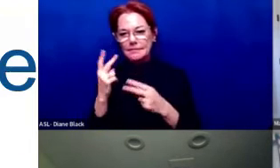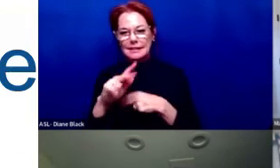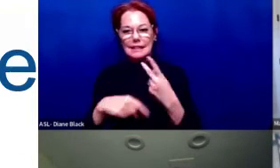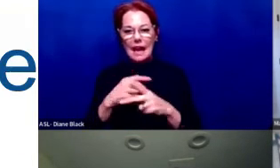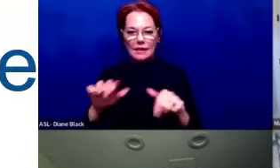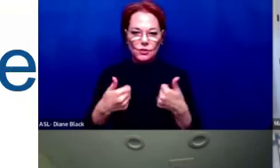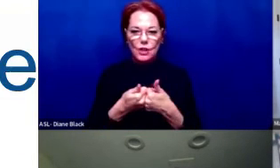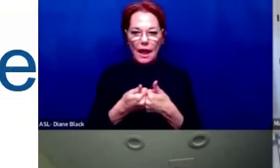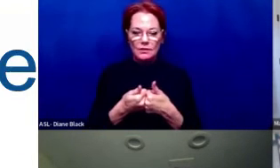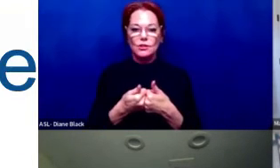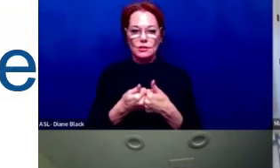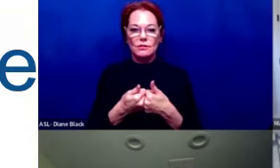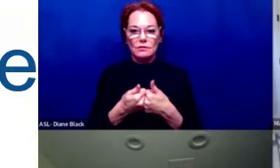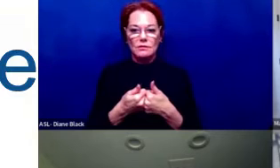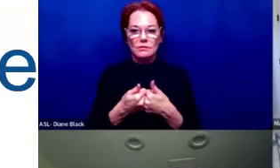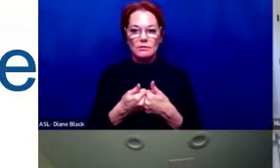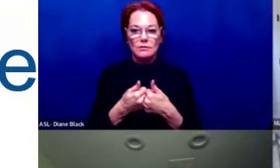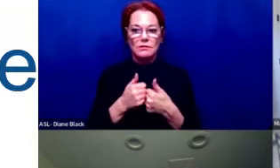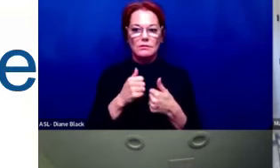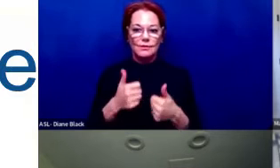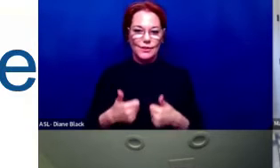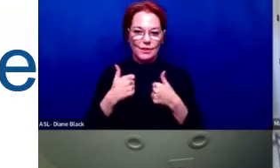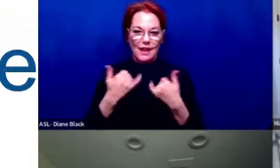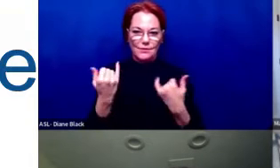lives today. So thank you for joining us, we appreciate it.